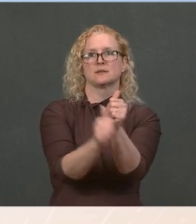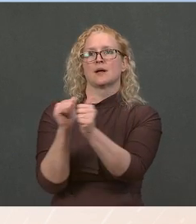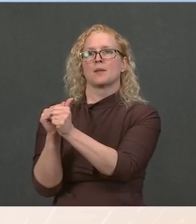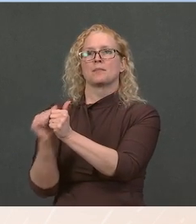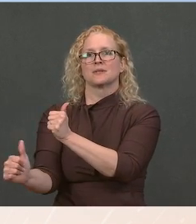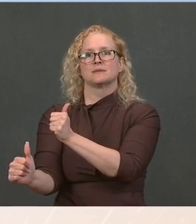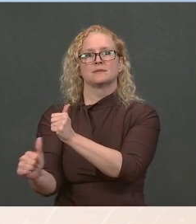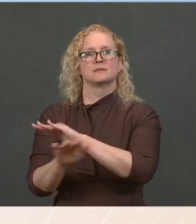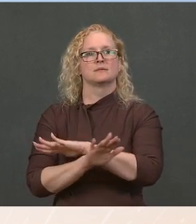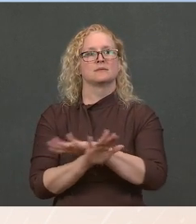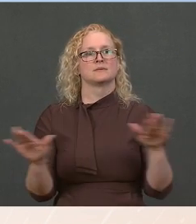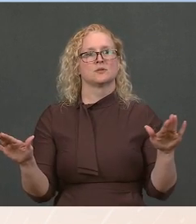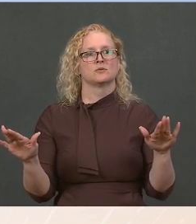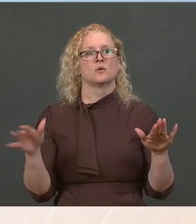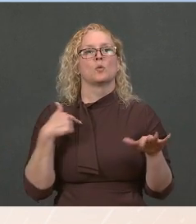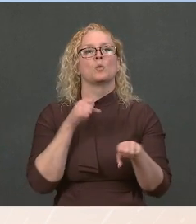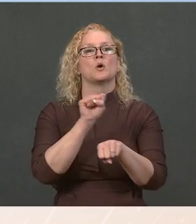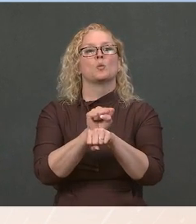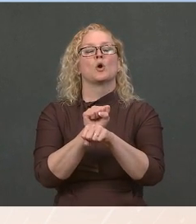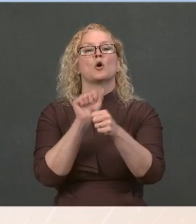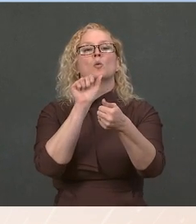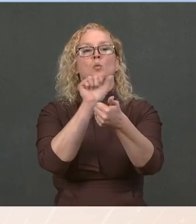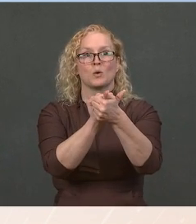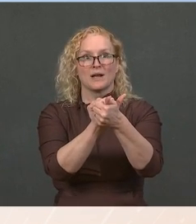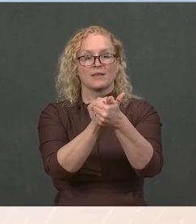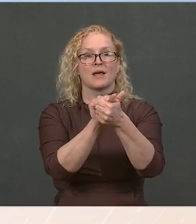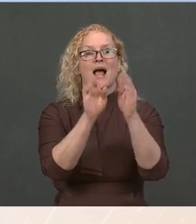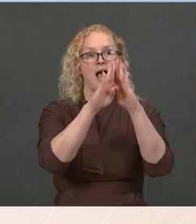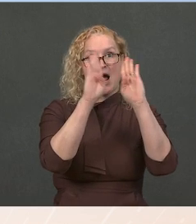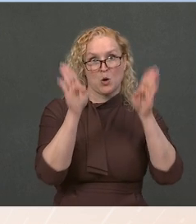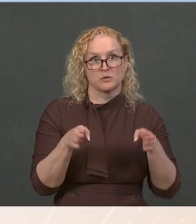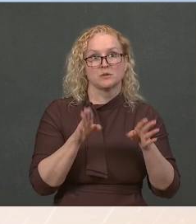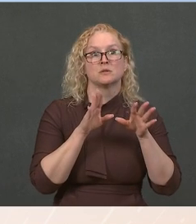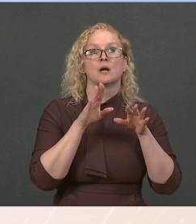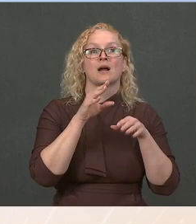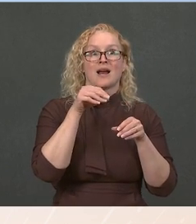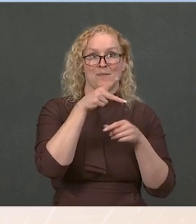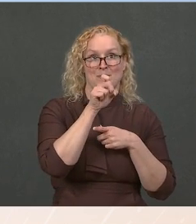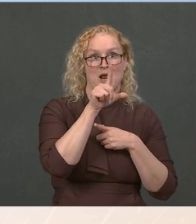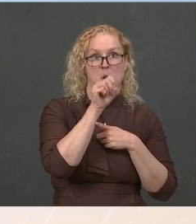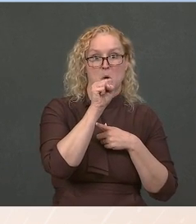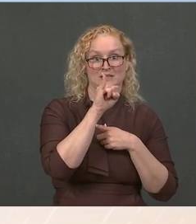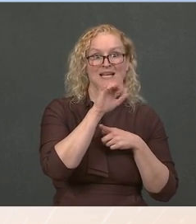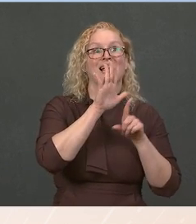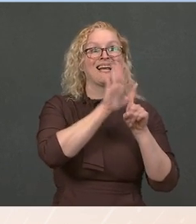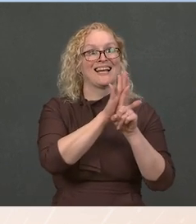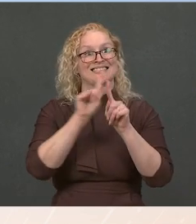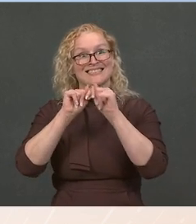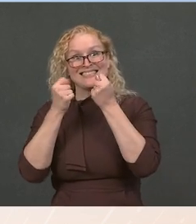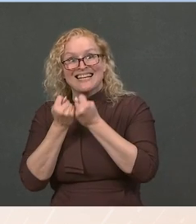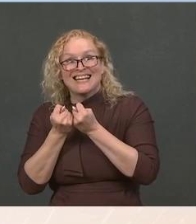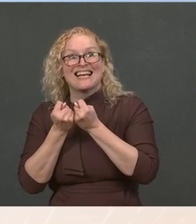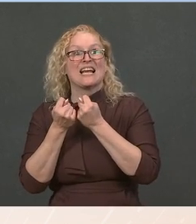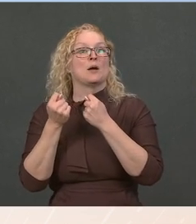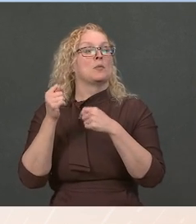And as you know, the President and his team has been talking to members and their staff for the past several weeks;